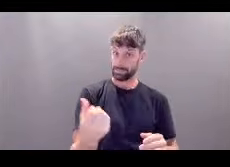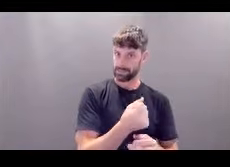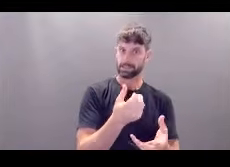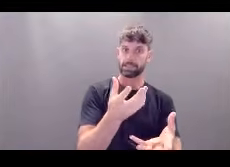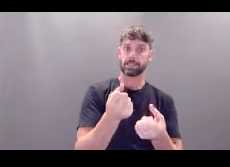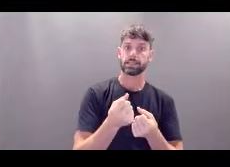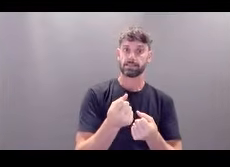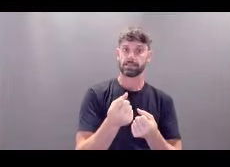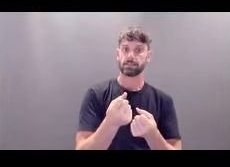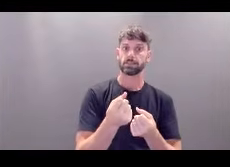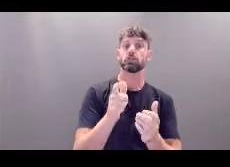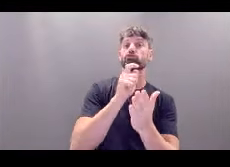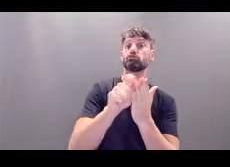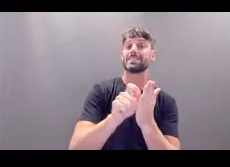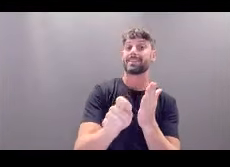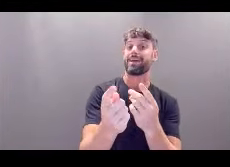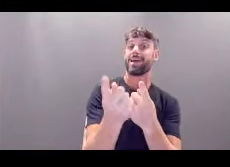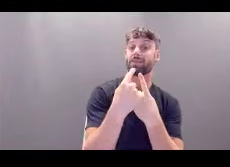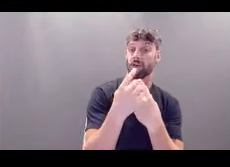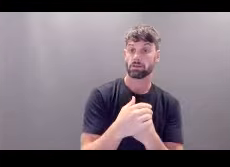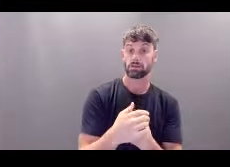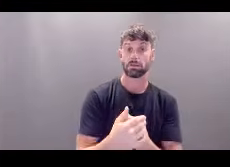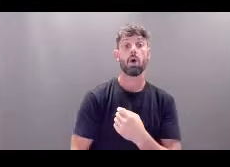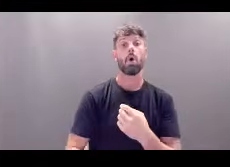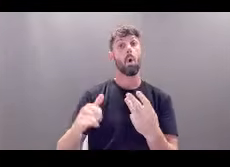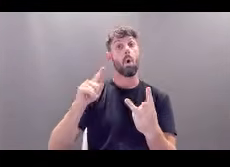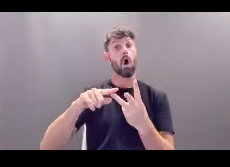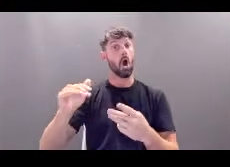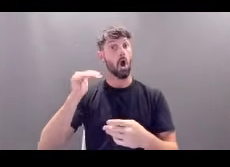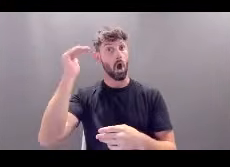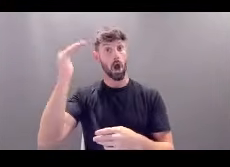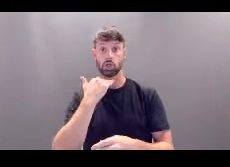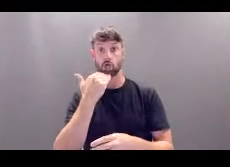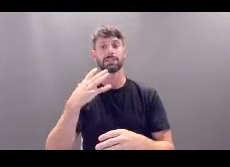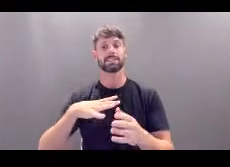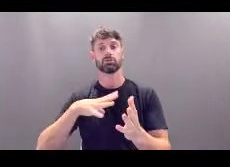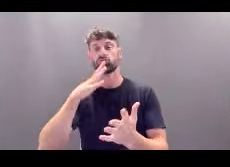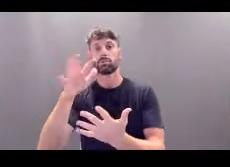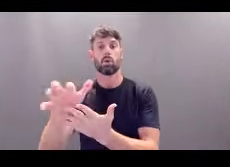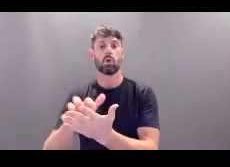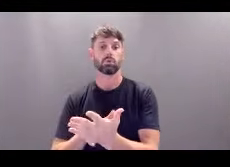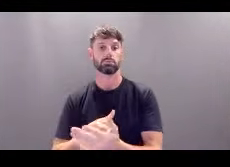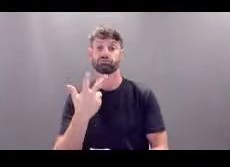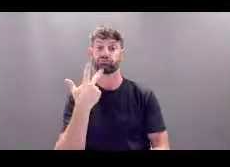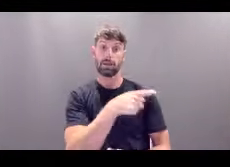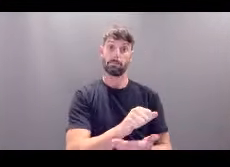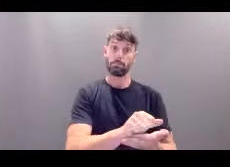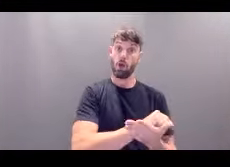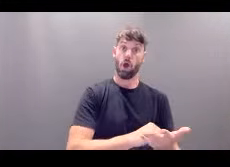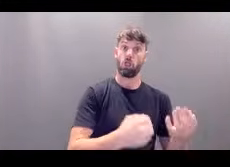If a participant buys the wrong AT without getting advice, we won't usually pay for another item.